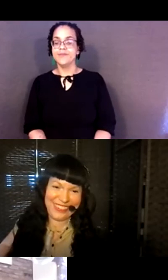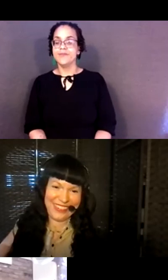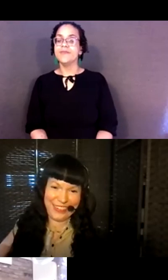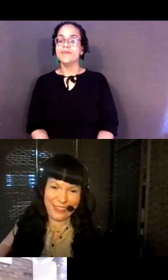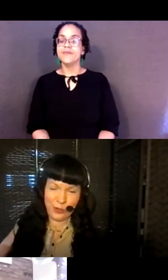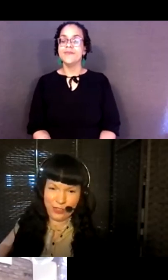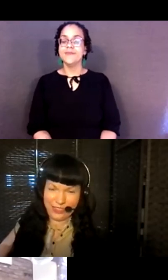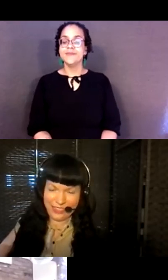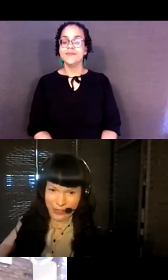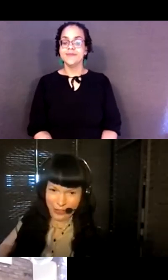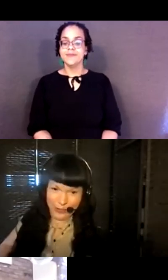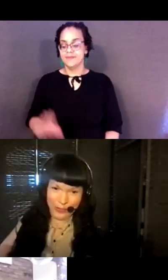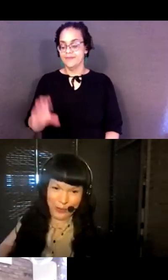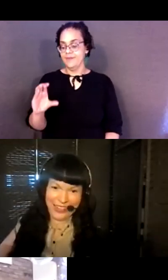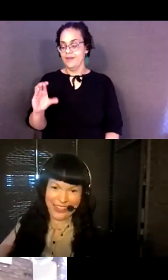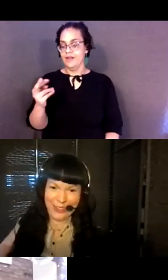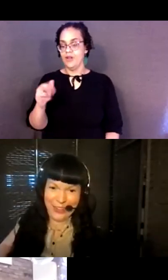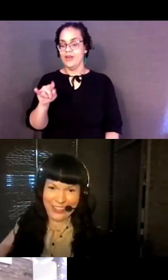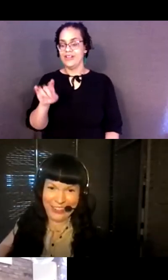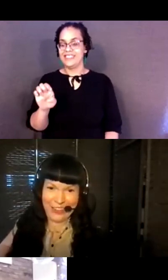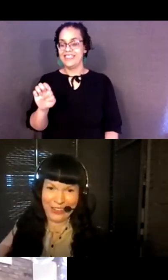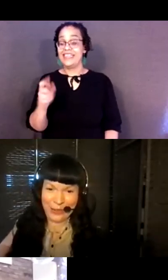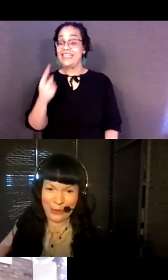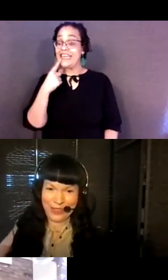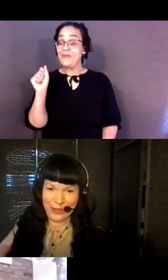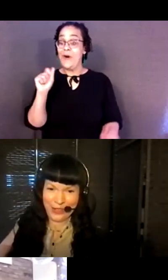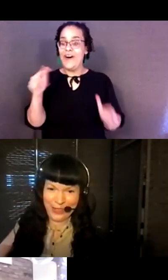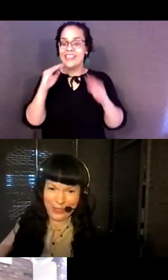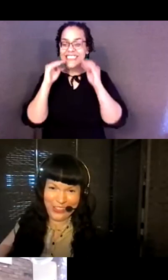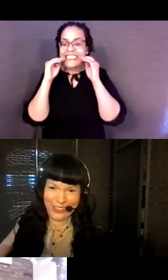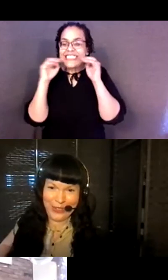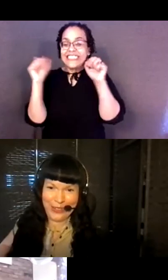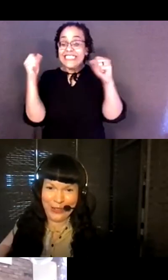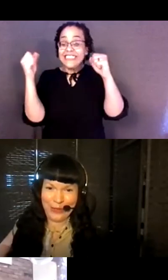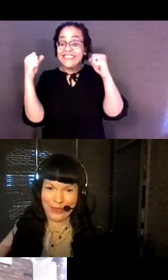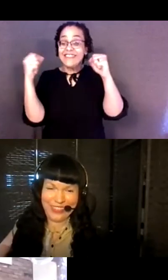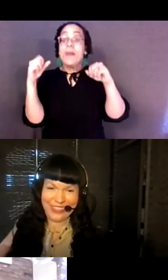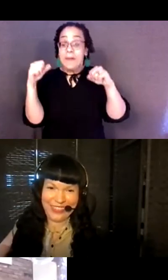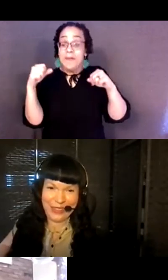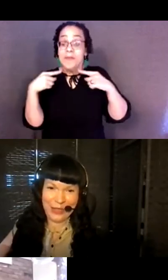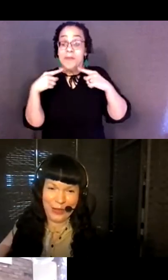This is Christine, we are all smiling and nodding along with you on the screen